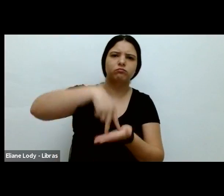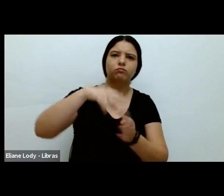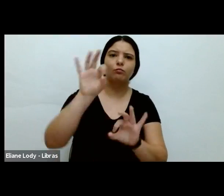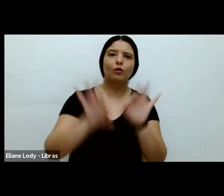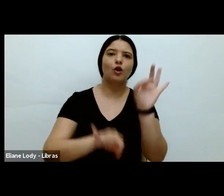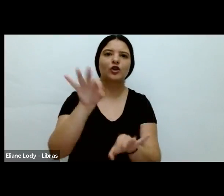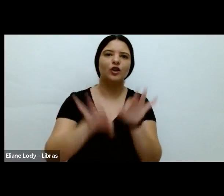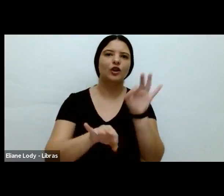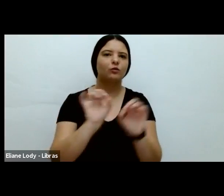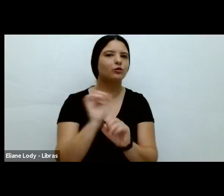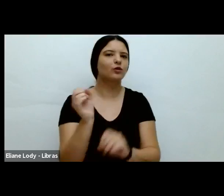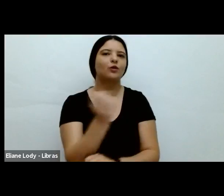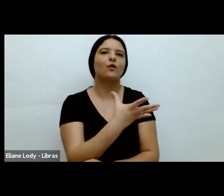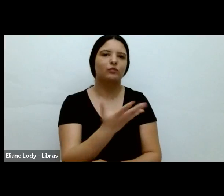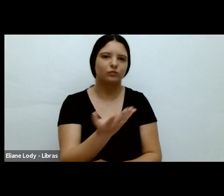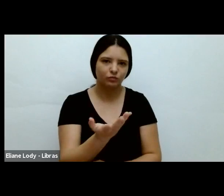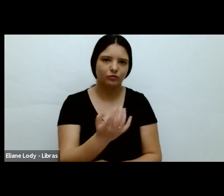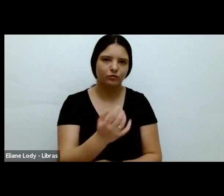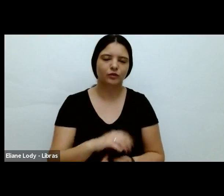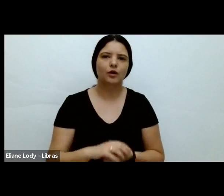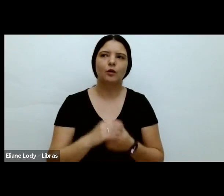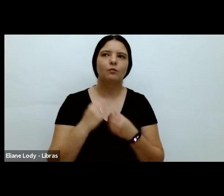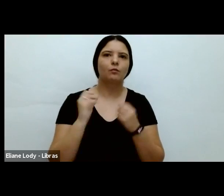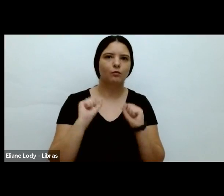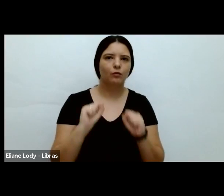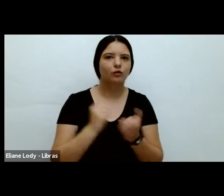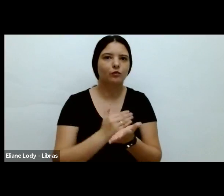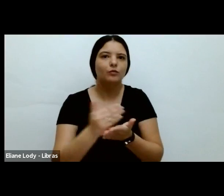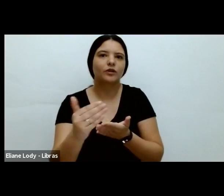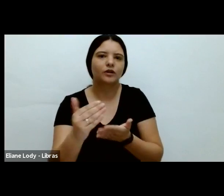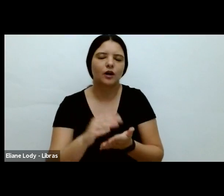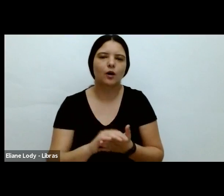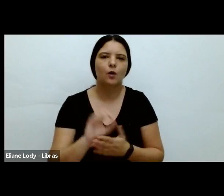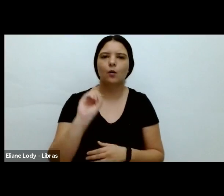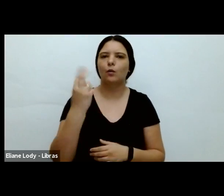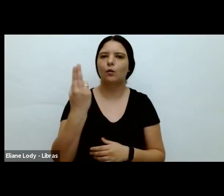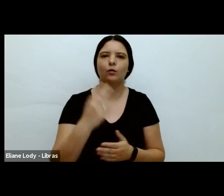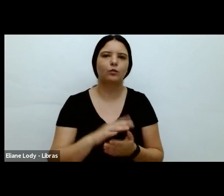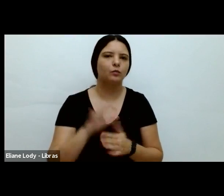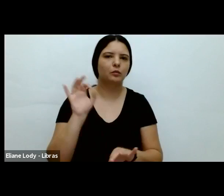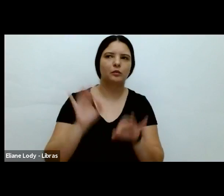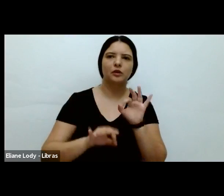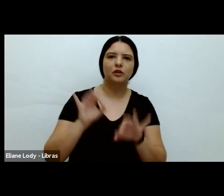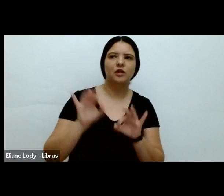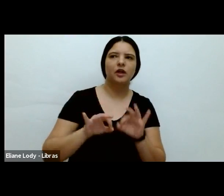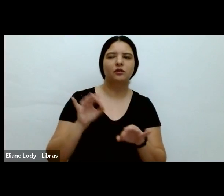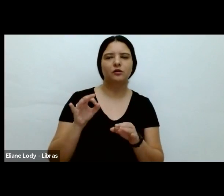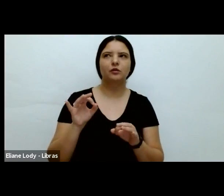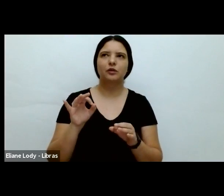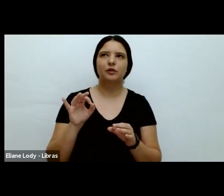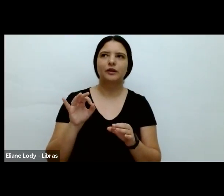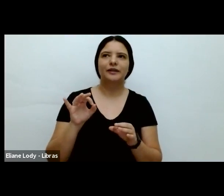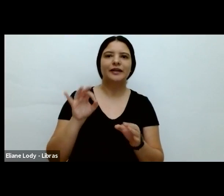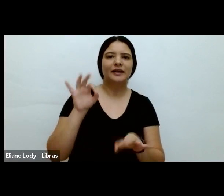Project that. t can then real life t can then realize the new object can then realize the new object type bought this.